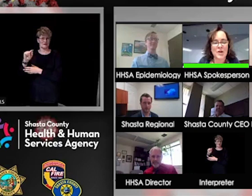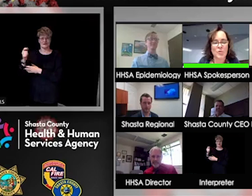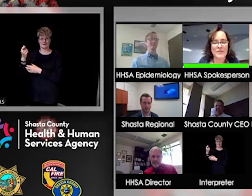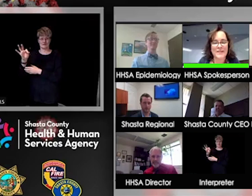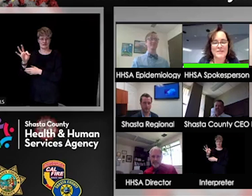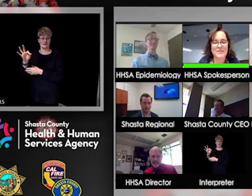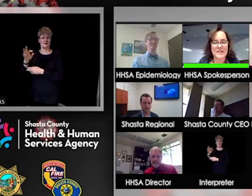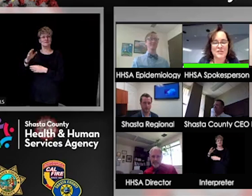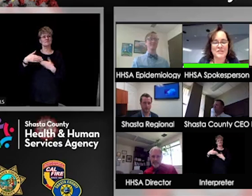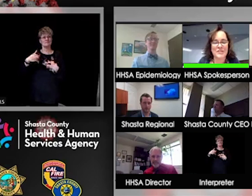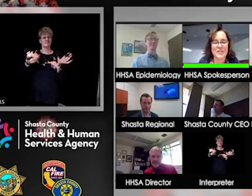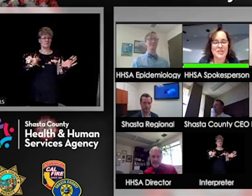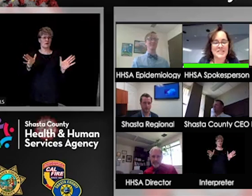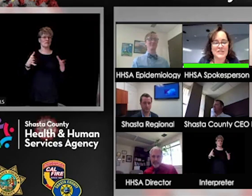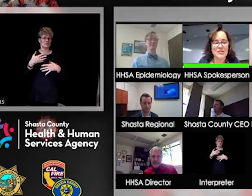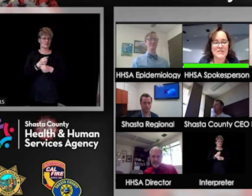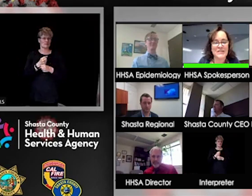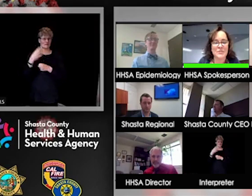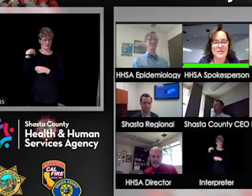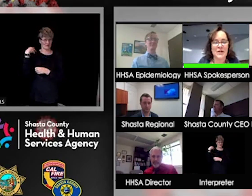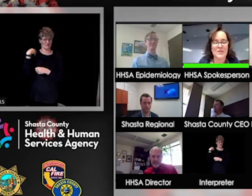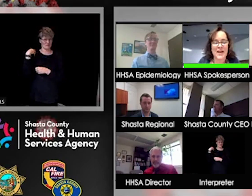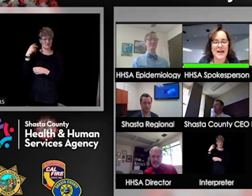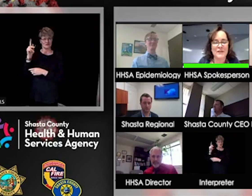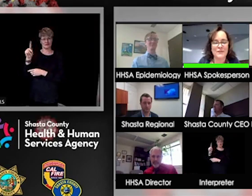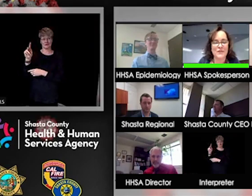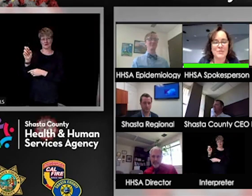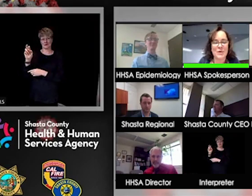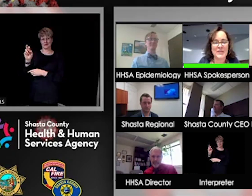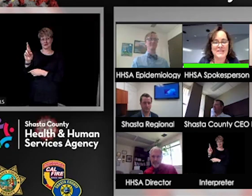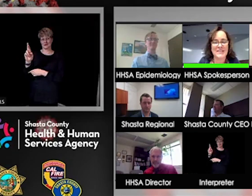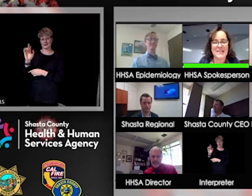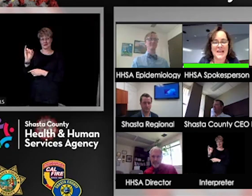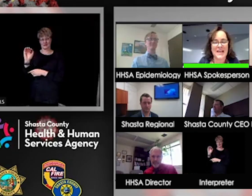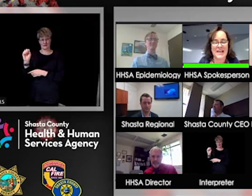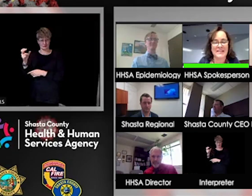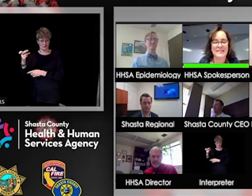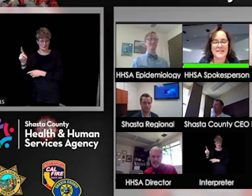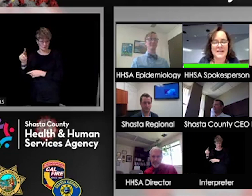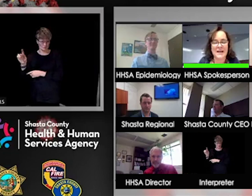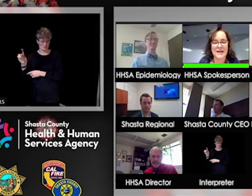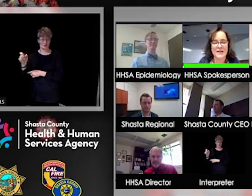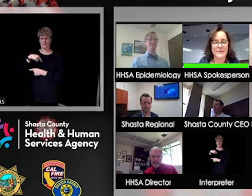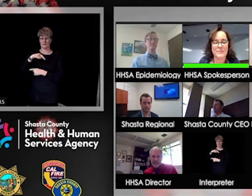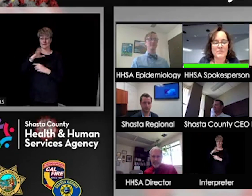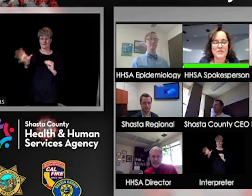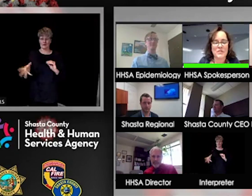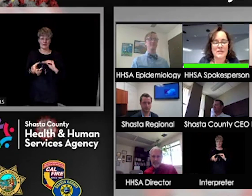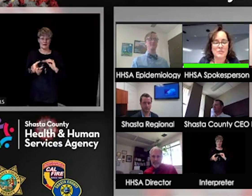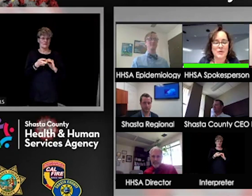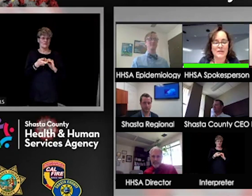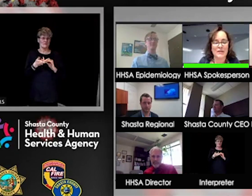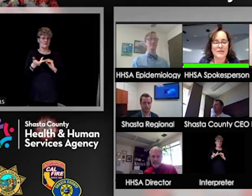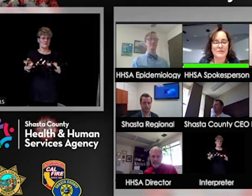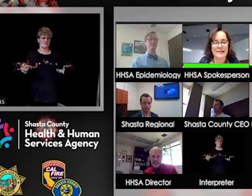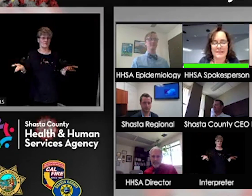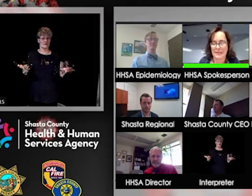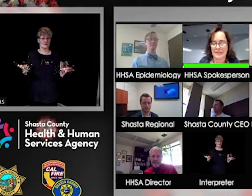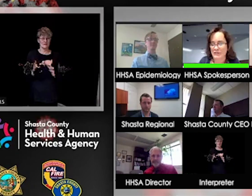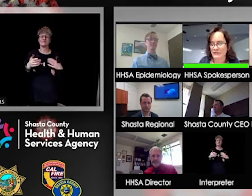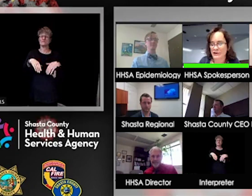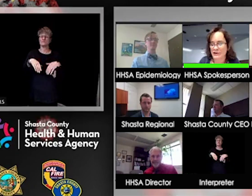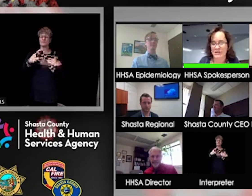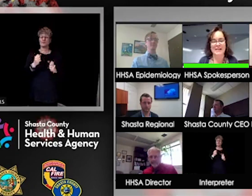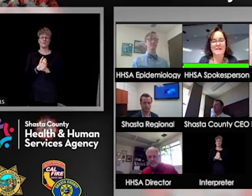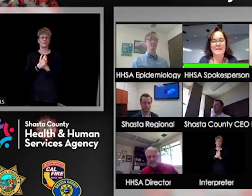We've worked out some technical difficulties. As you can see, we've added a few components today, so that required a little bit of extra double checking.